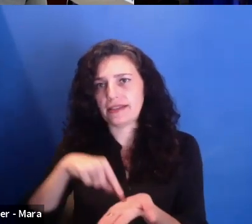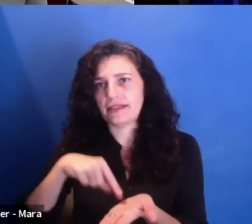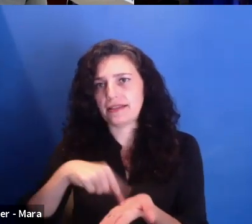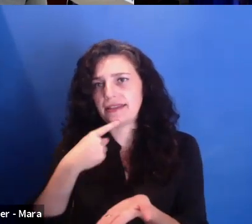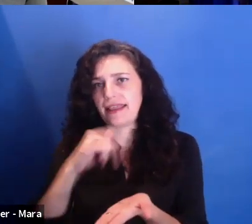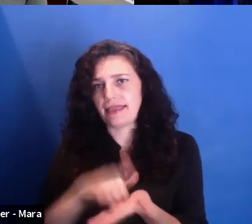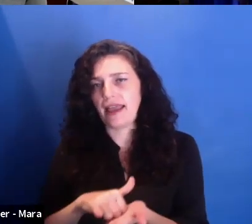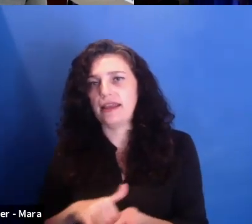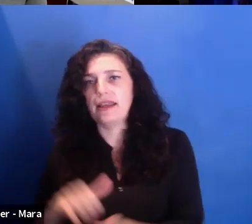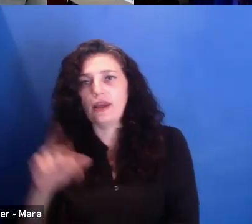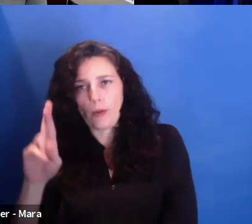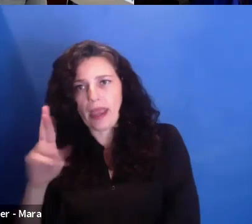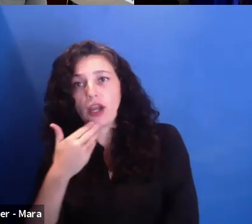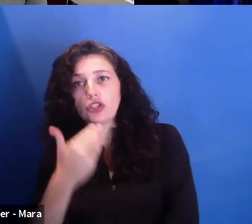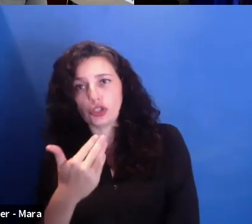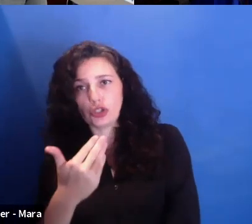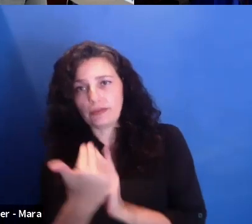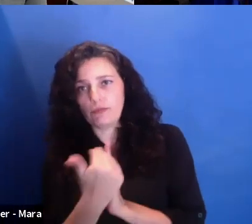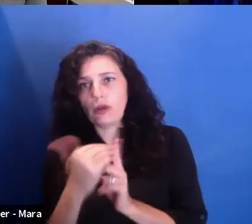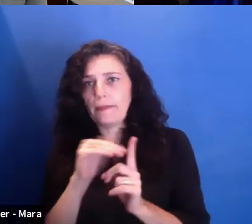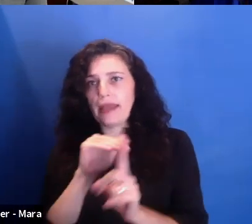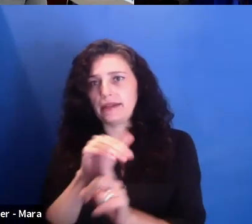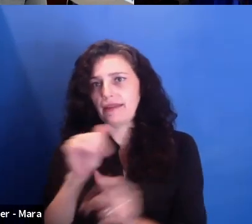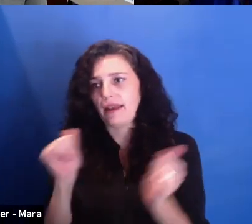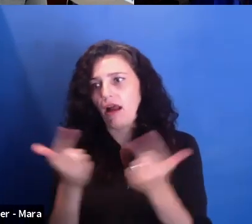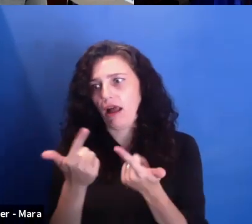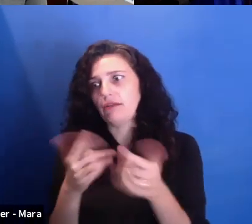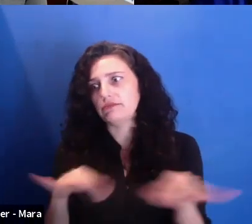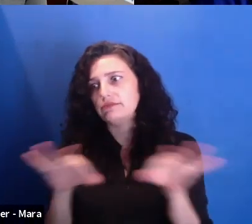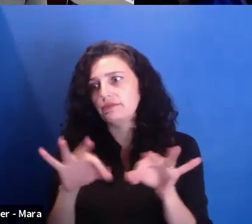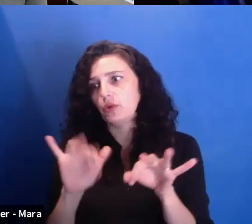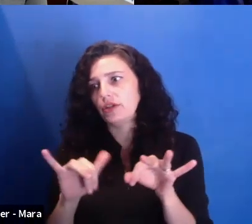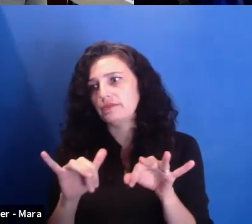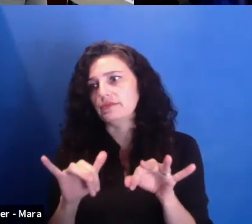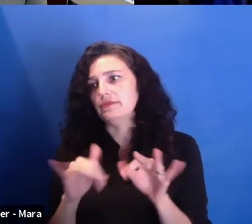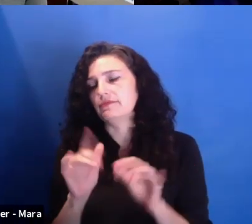I mean, I think that was a really critical and key moment and I was really grateful to be